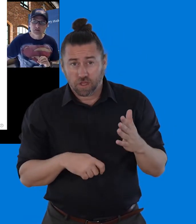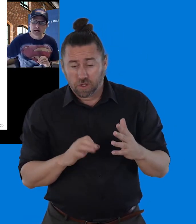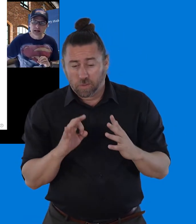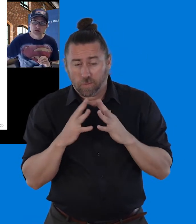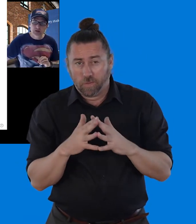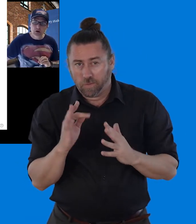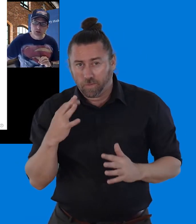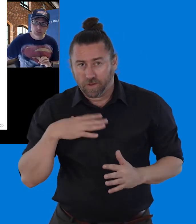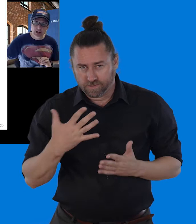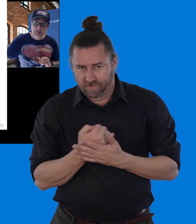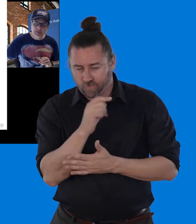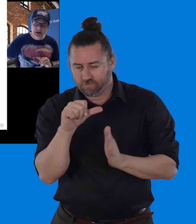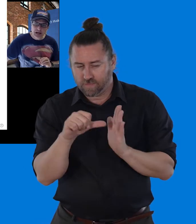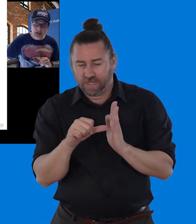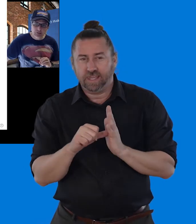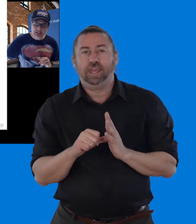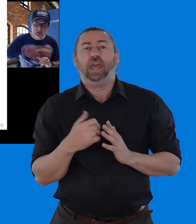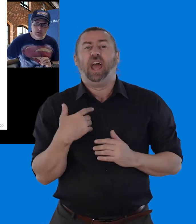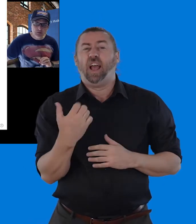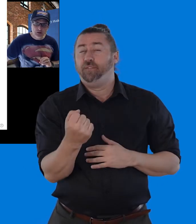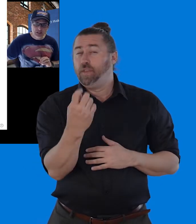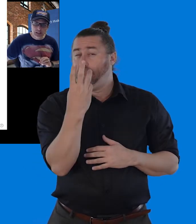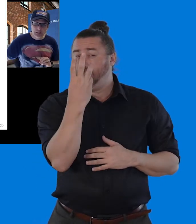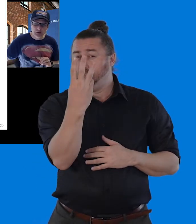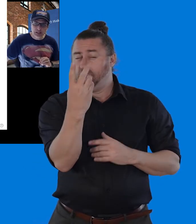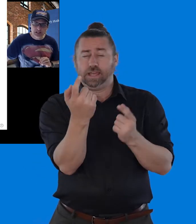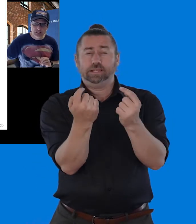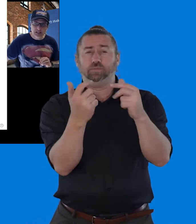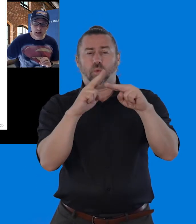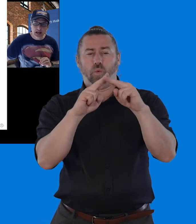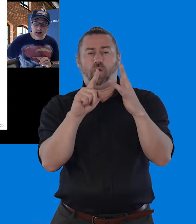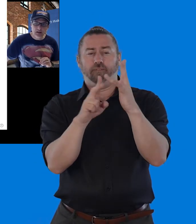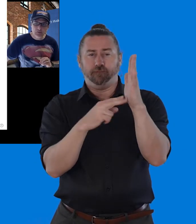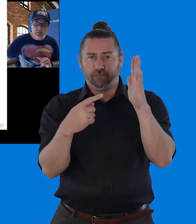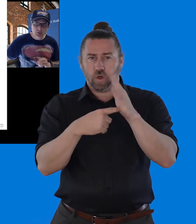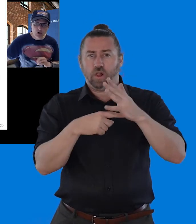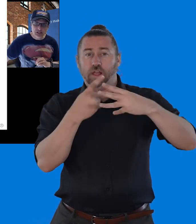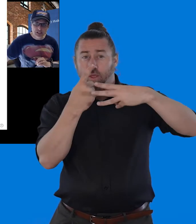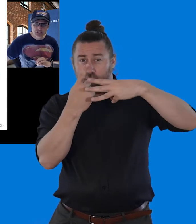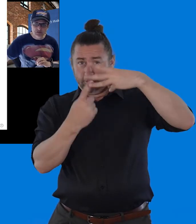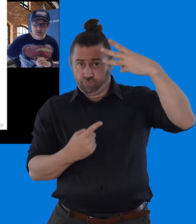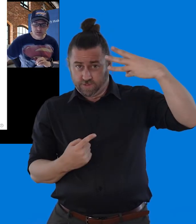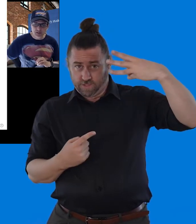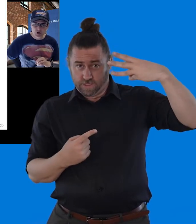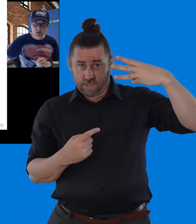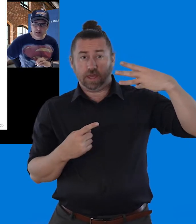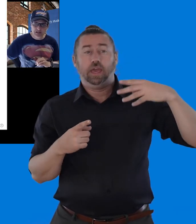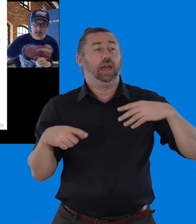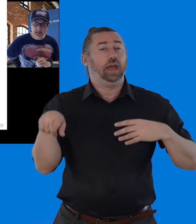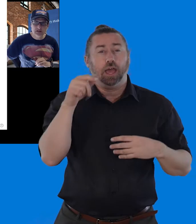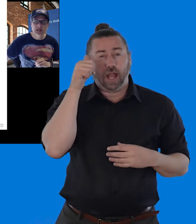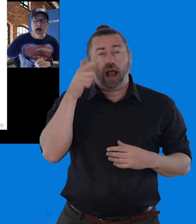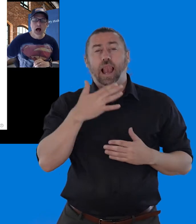we've done is we've got three very simple fonts Calibri, Sitka and every primary teacher's favourite Comic Sans.